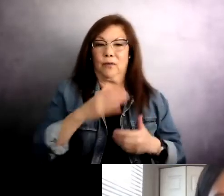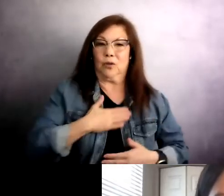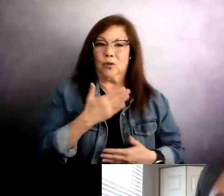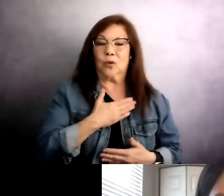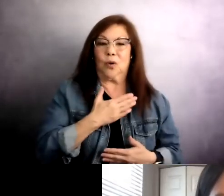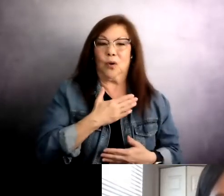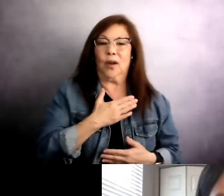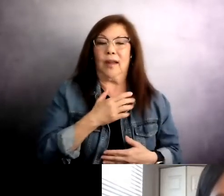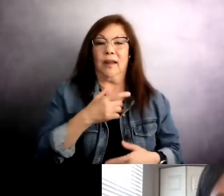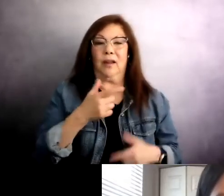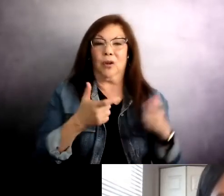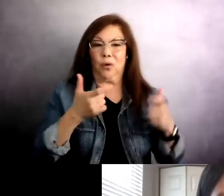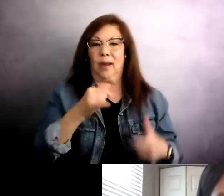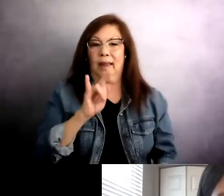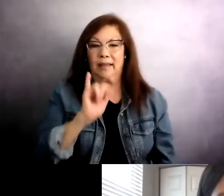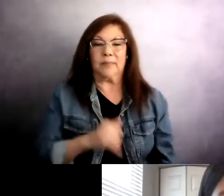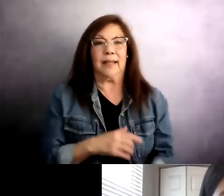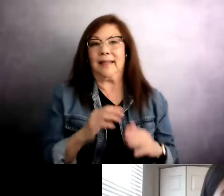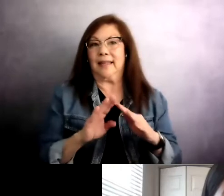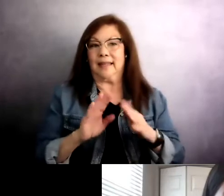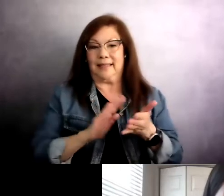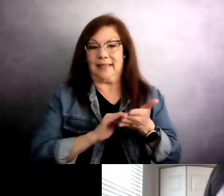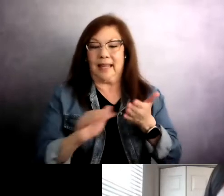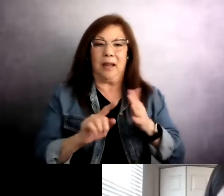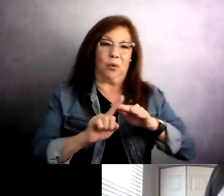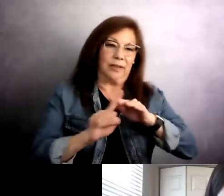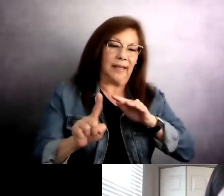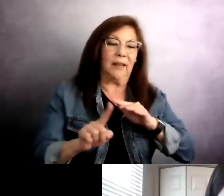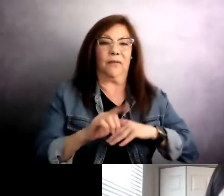because with those of a lack thereof. That is the big difference in the characters, and